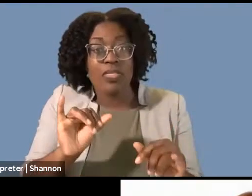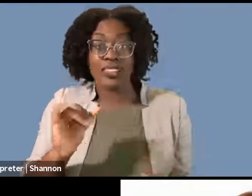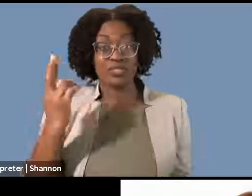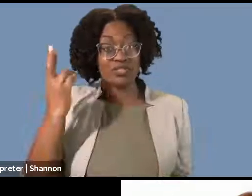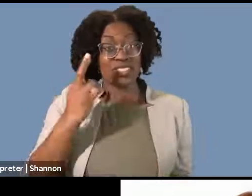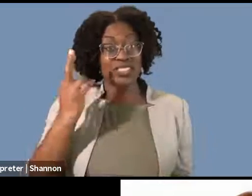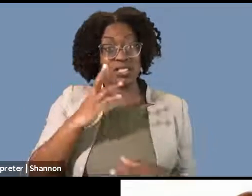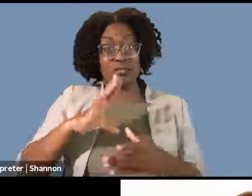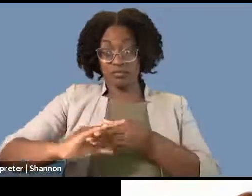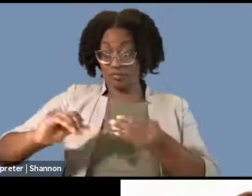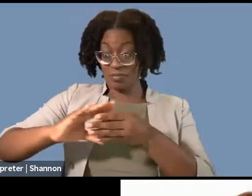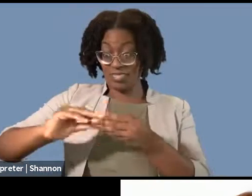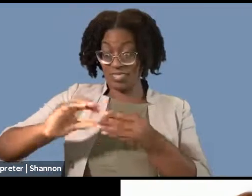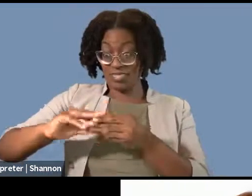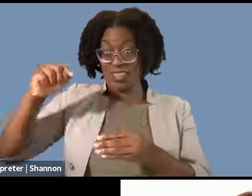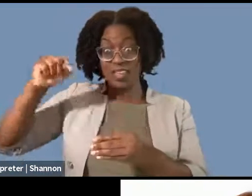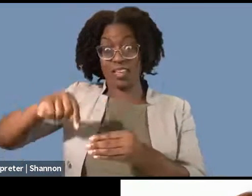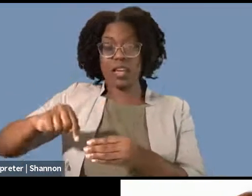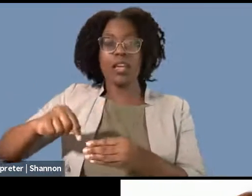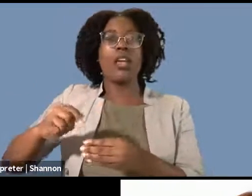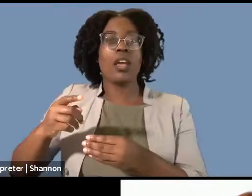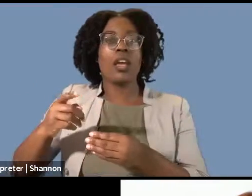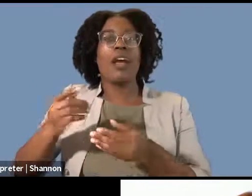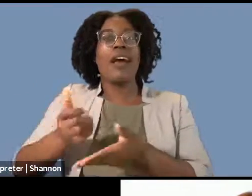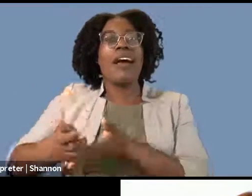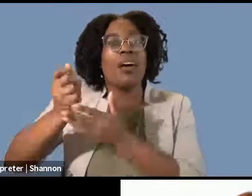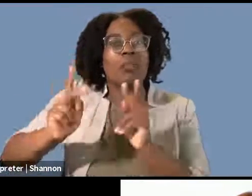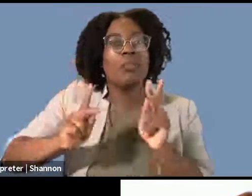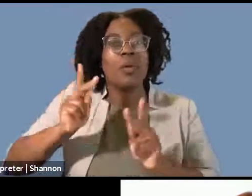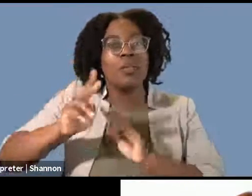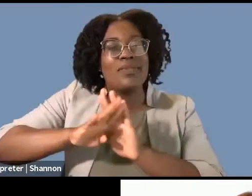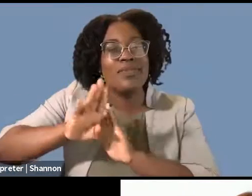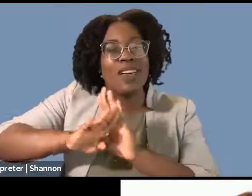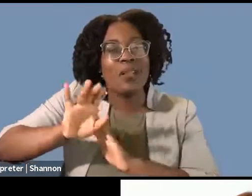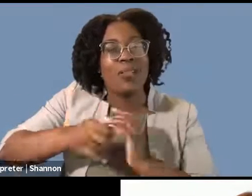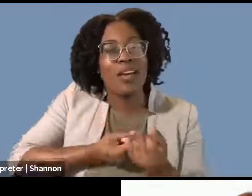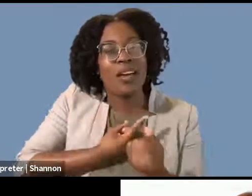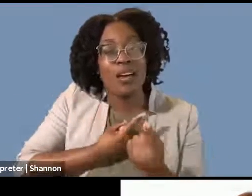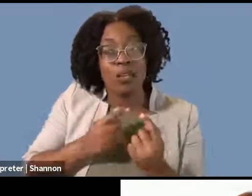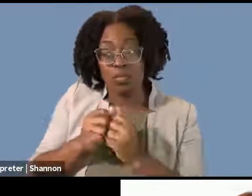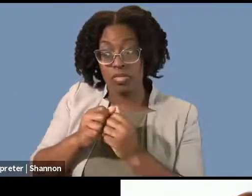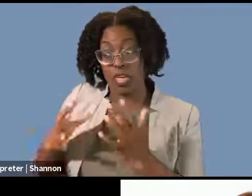willing to listen and understand people's stories so that you can get to that point of empathy. You